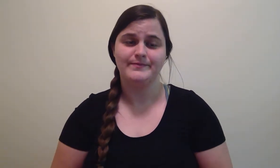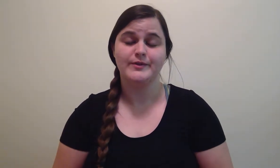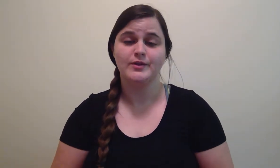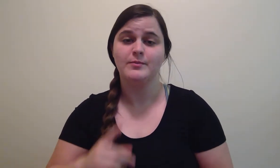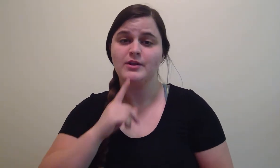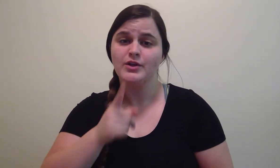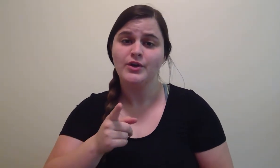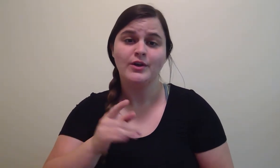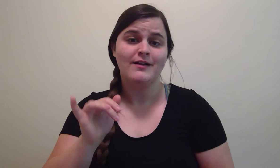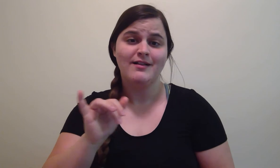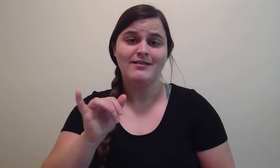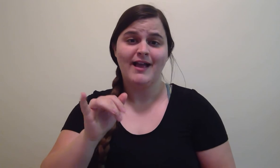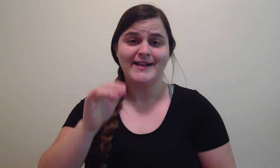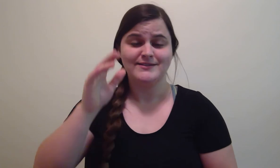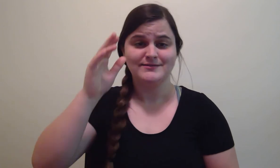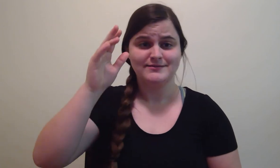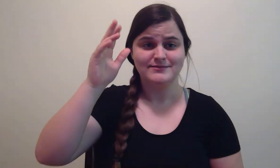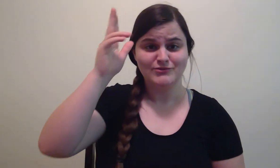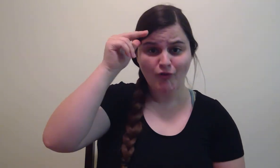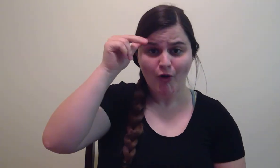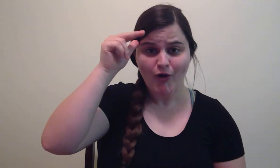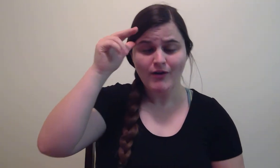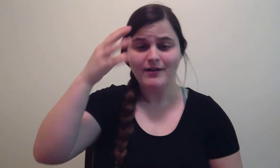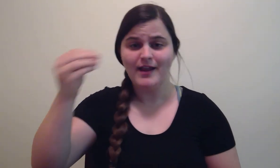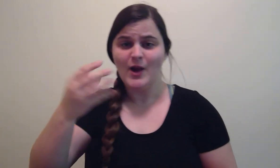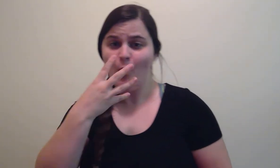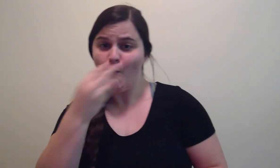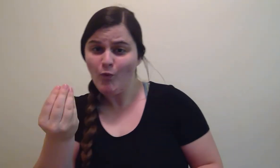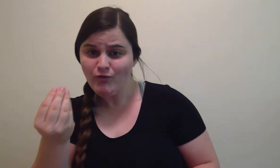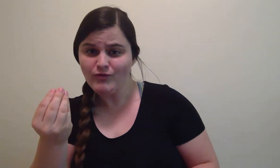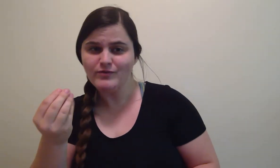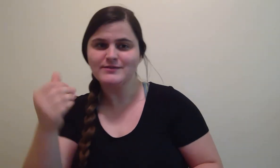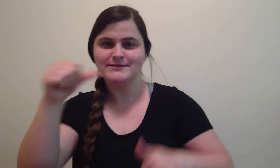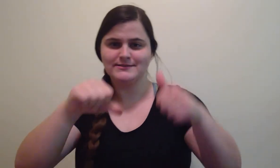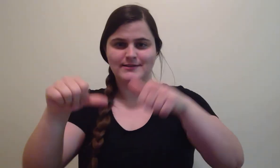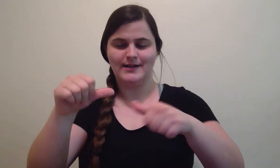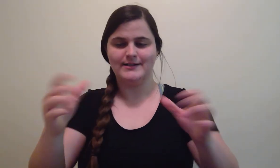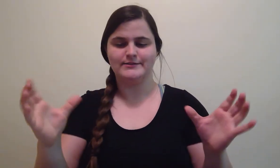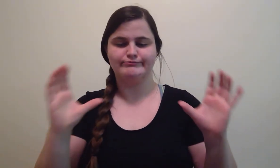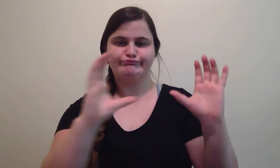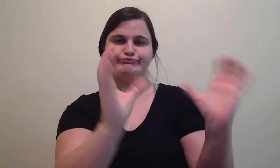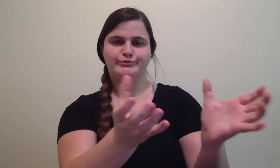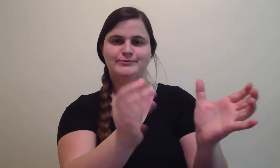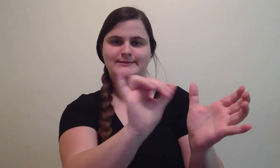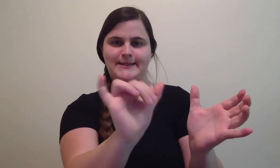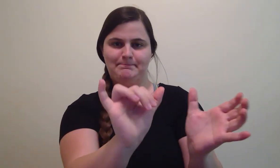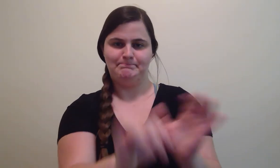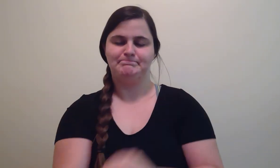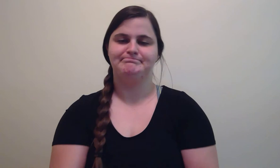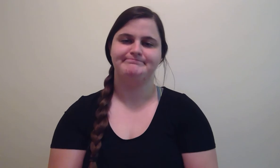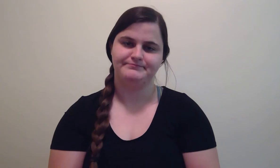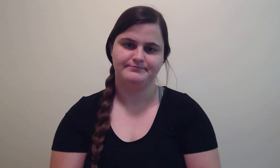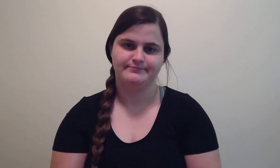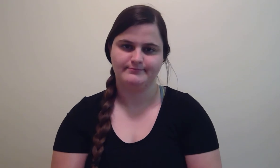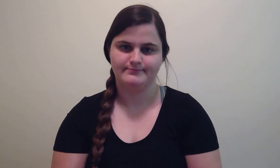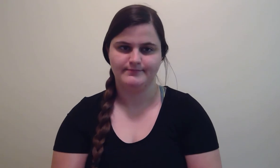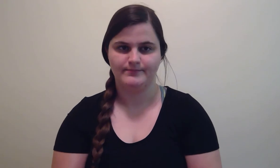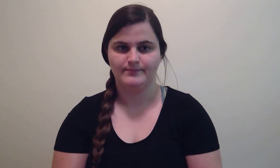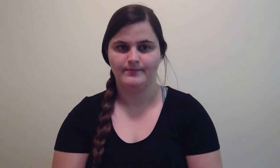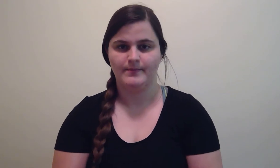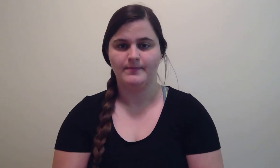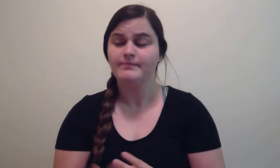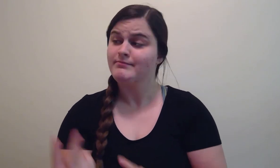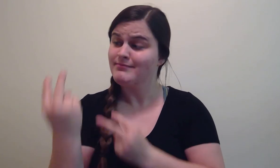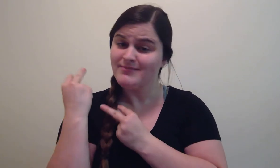Like a wolf and a whippet- only science would put them on the same tree.